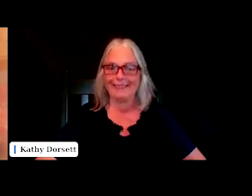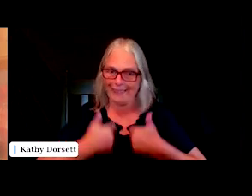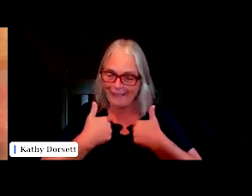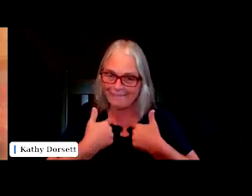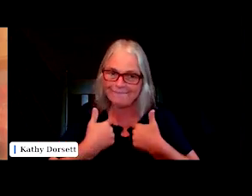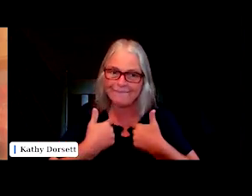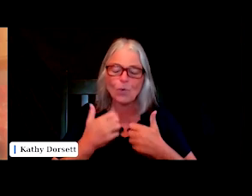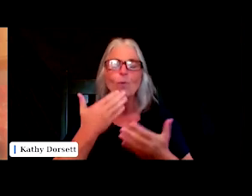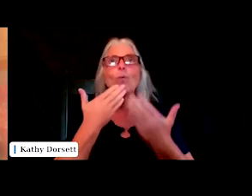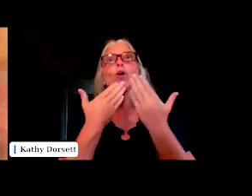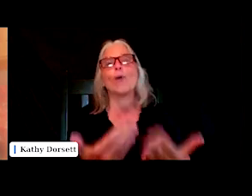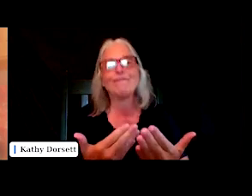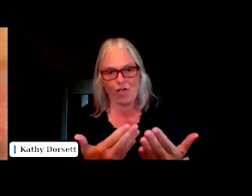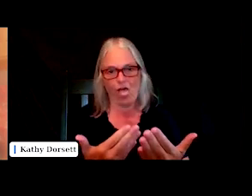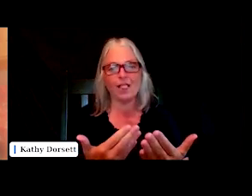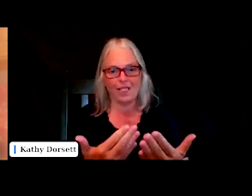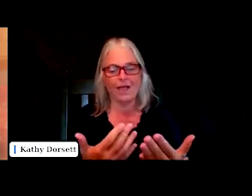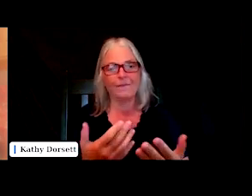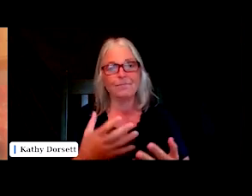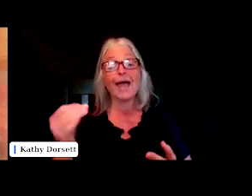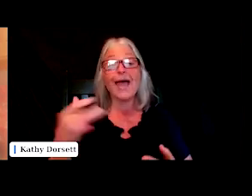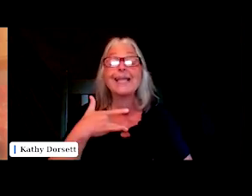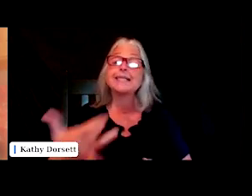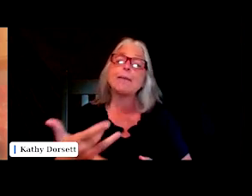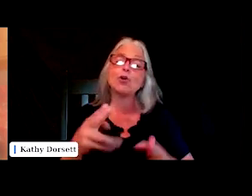With gratefulness. A typical day for us is.